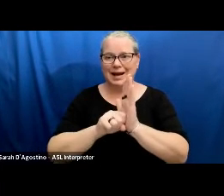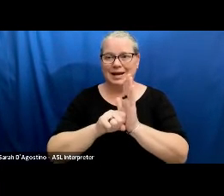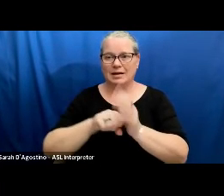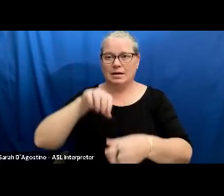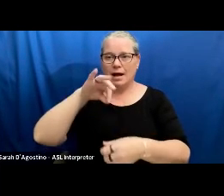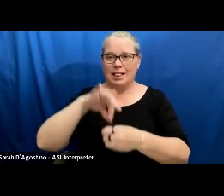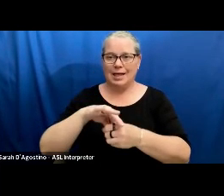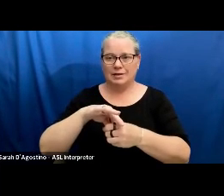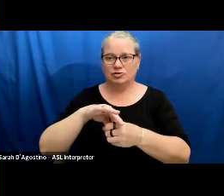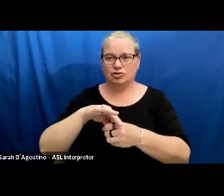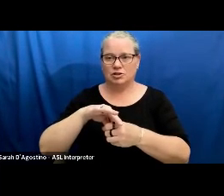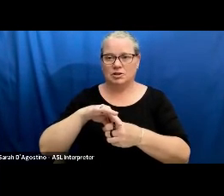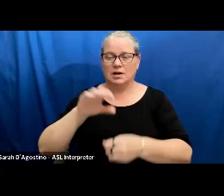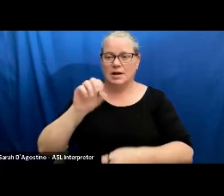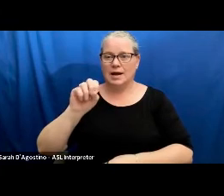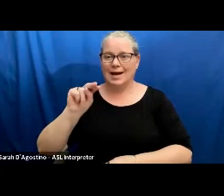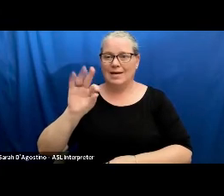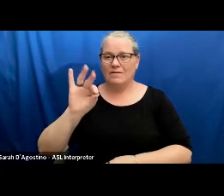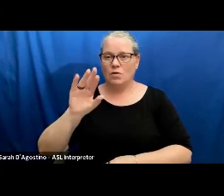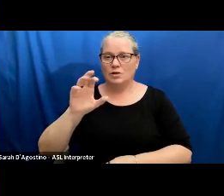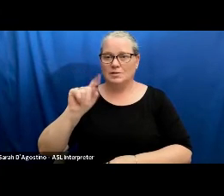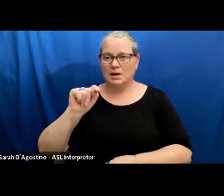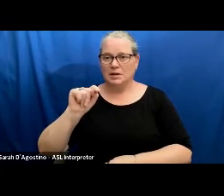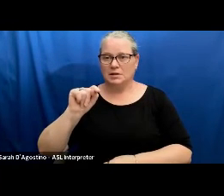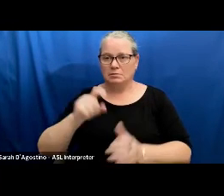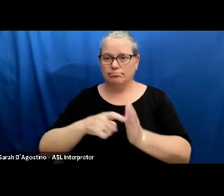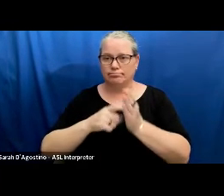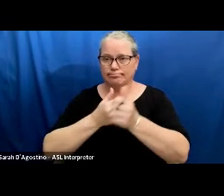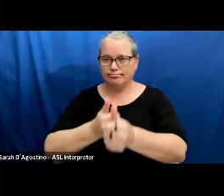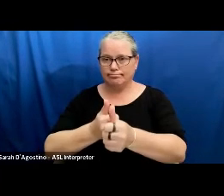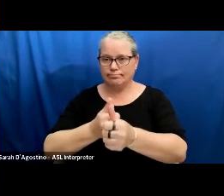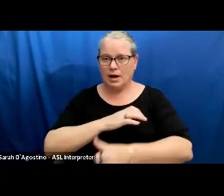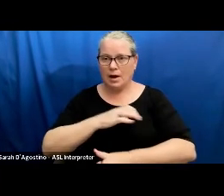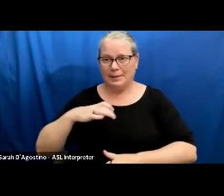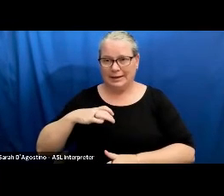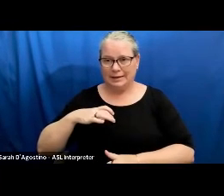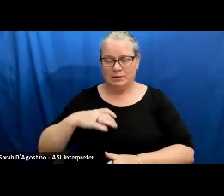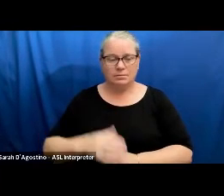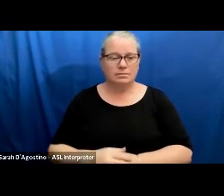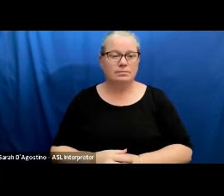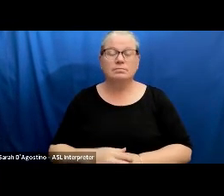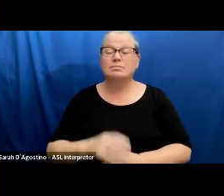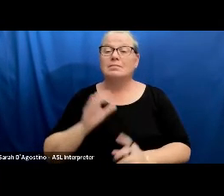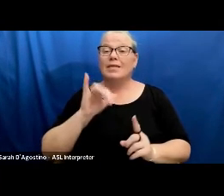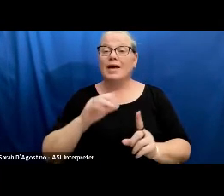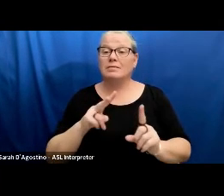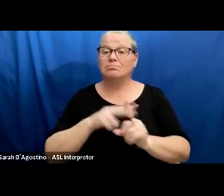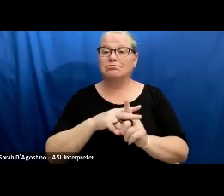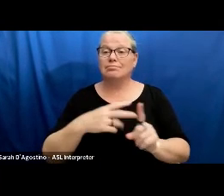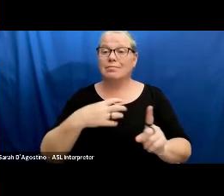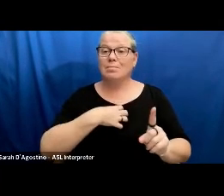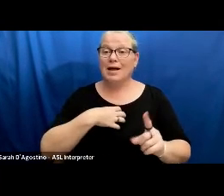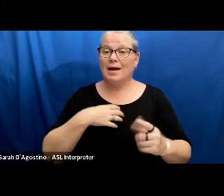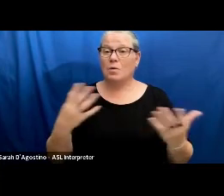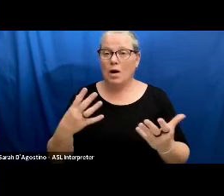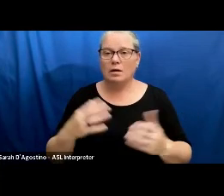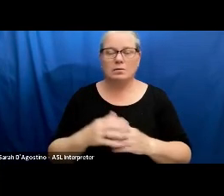and the types of complaints that they can receive are those about a polling place being inaccessible